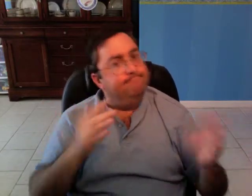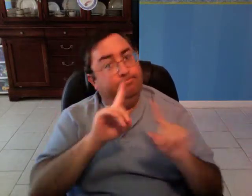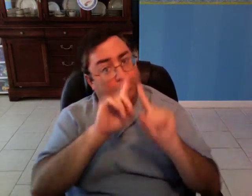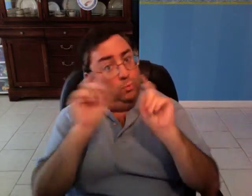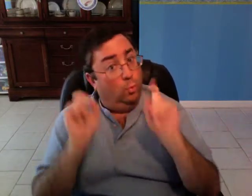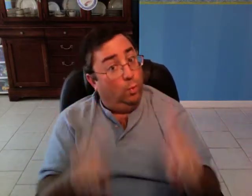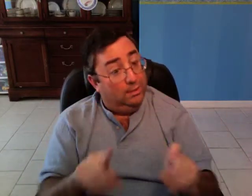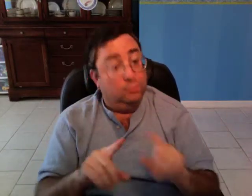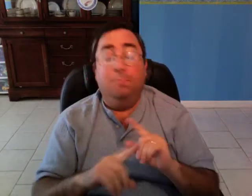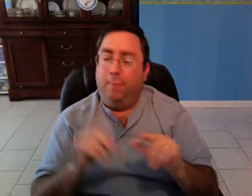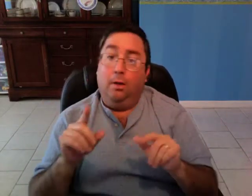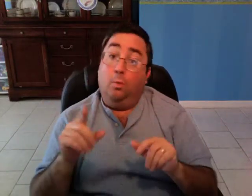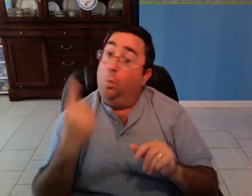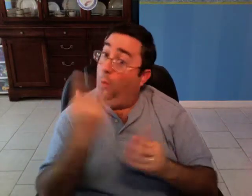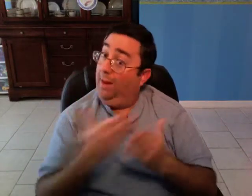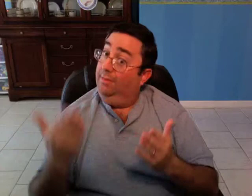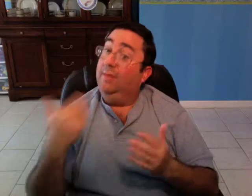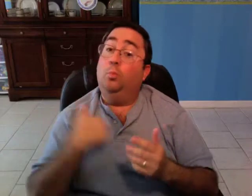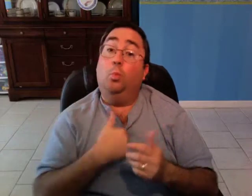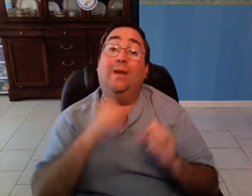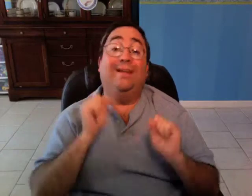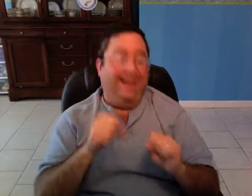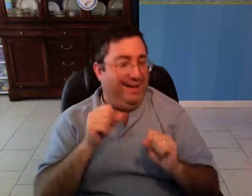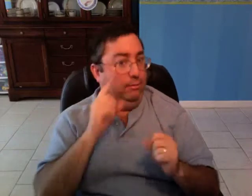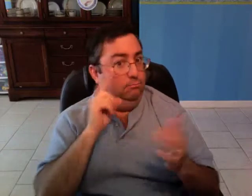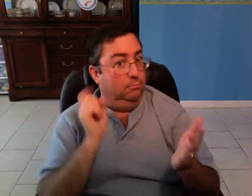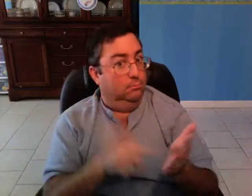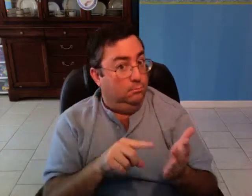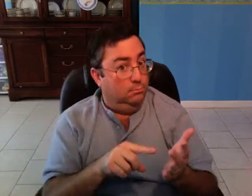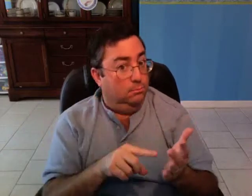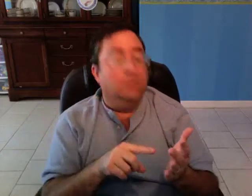But one thing that we can observe is that